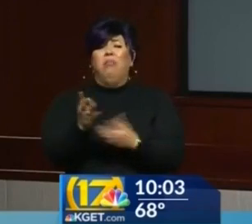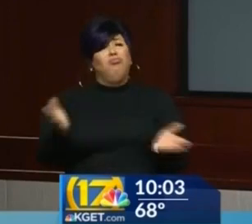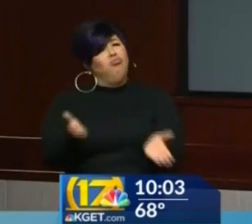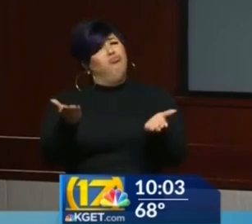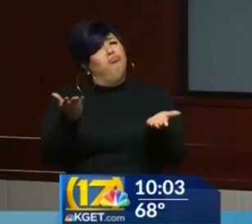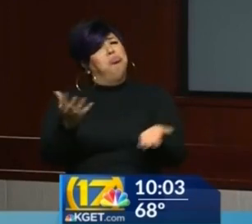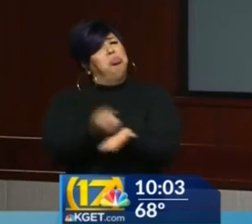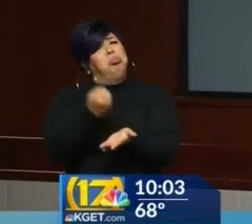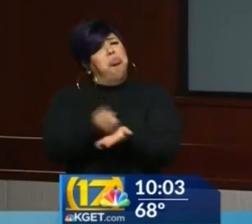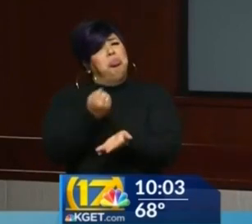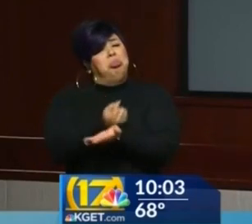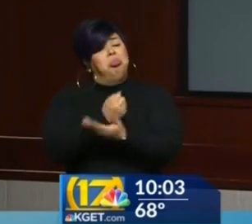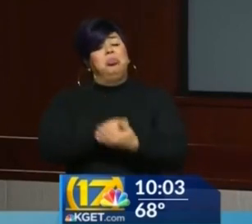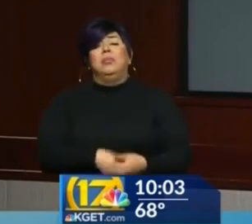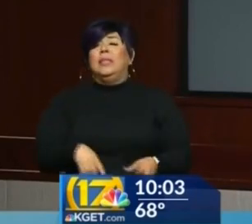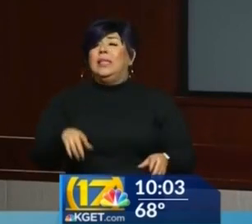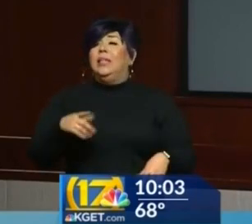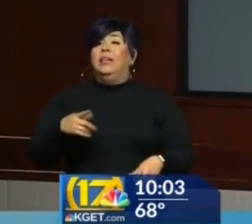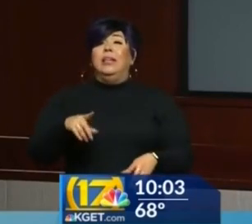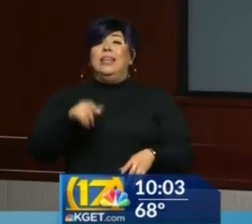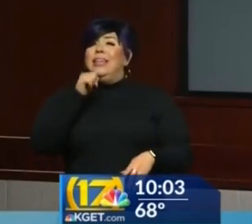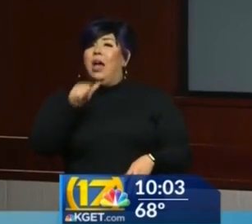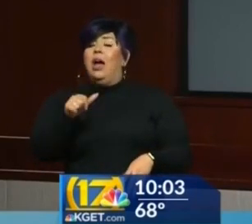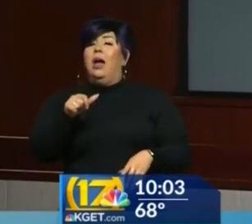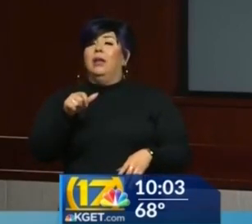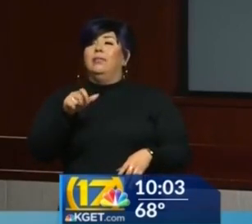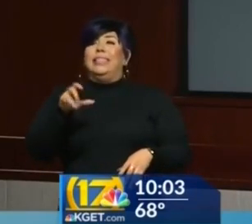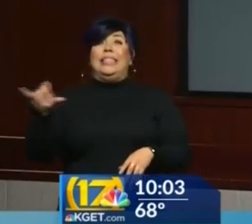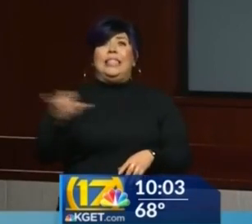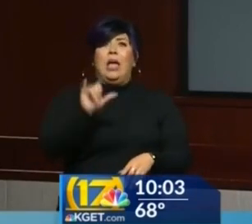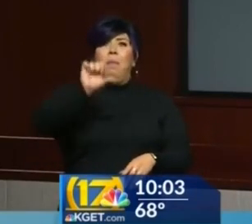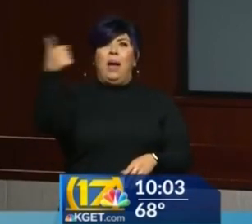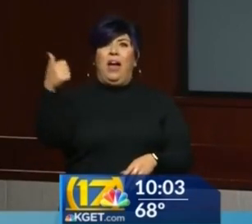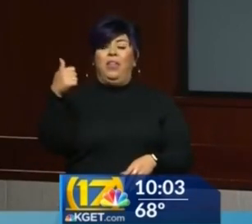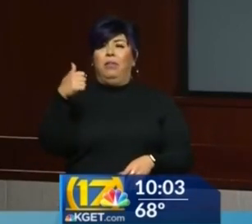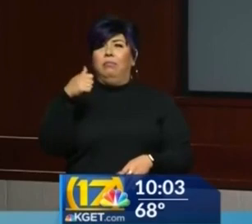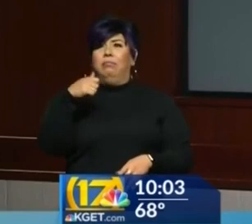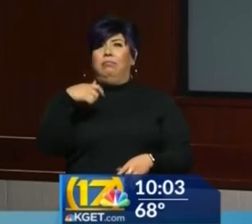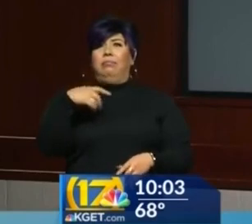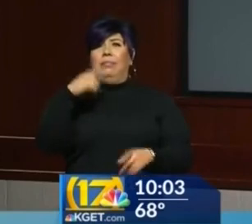AND HE WILL BREAK IT OVER AND PUT IT IN THE VIAL AND DROP IT IN THE BAG IT TOOK ME FOUR